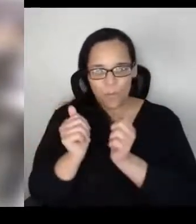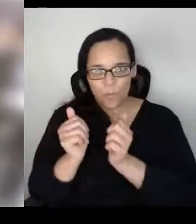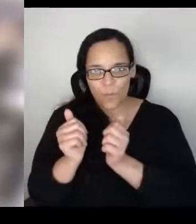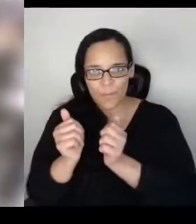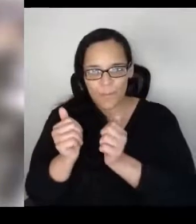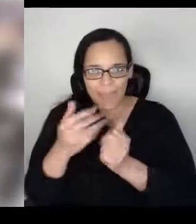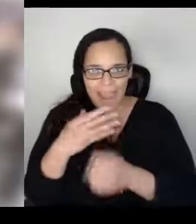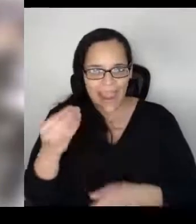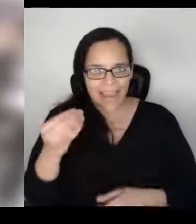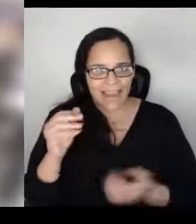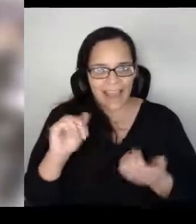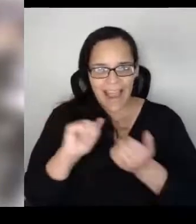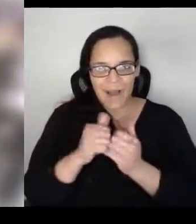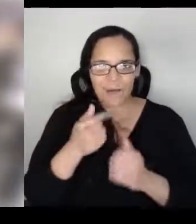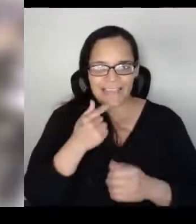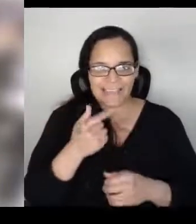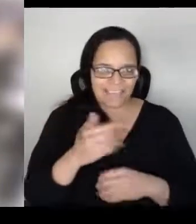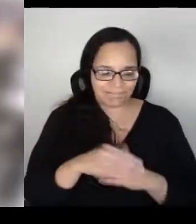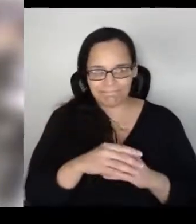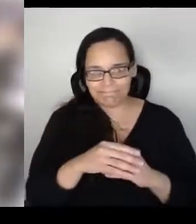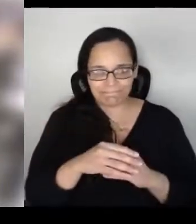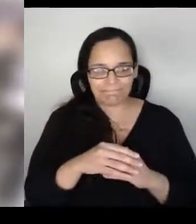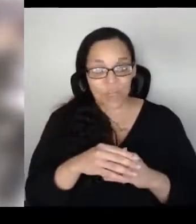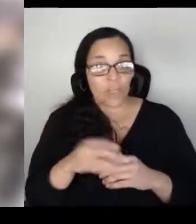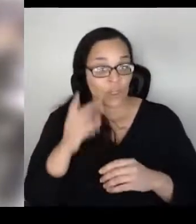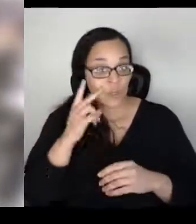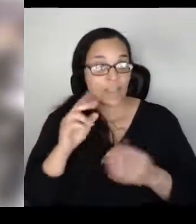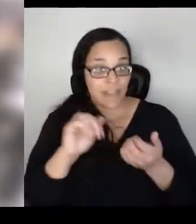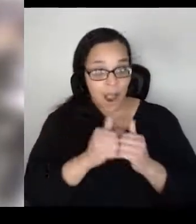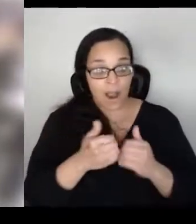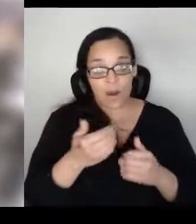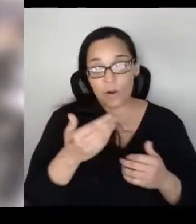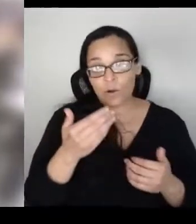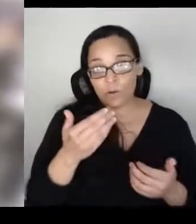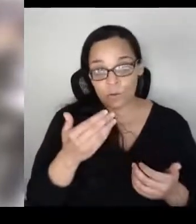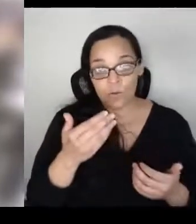Okay, so you see the reaction that people have